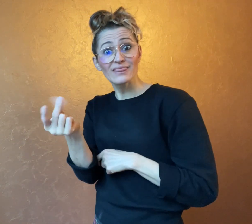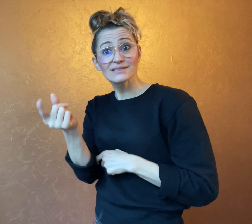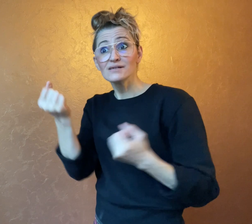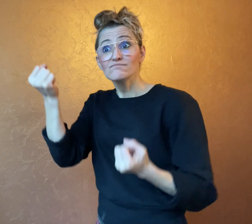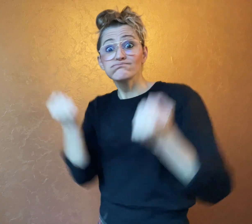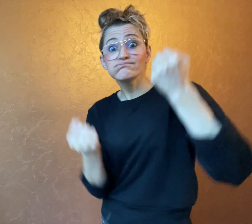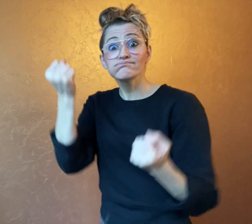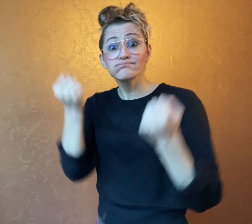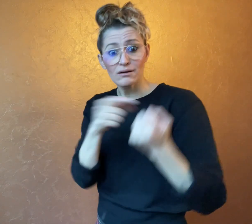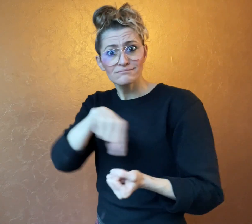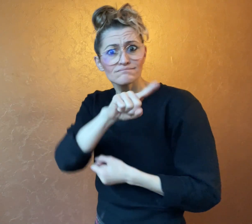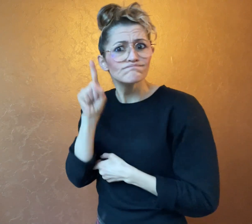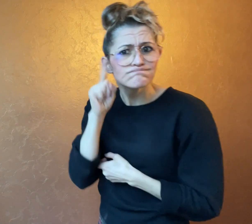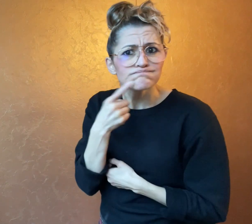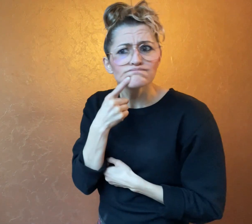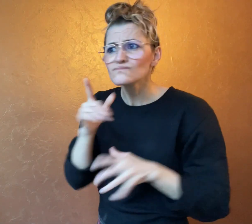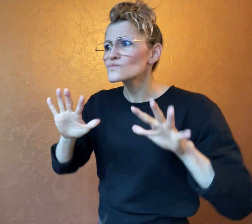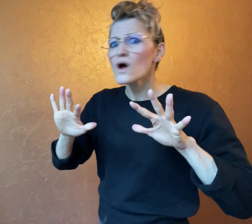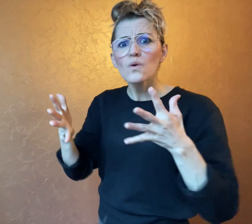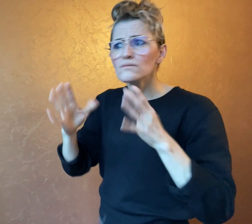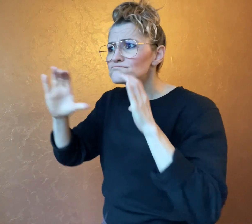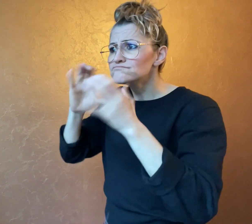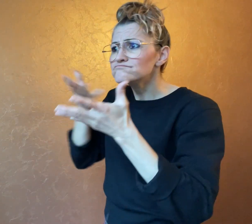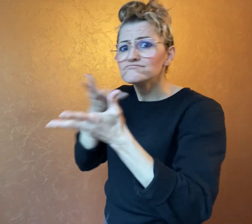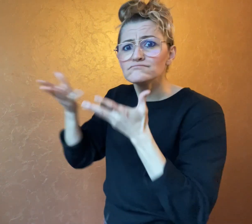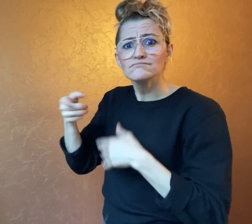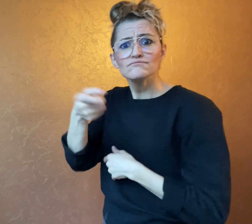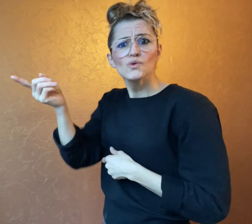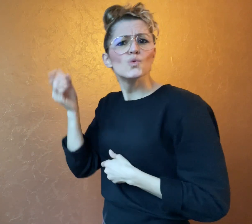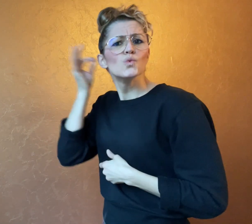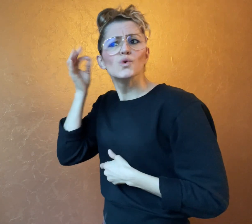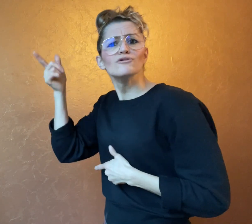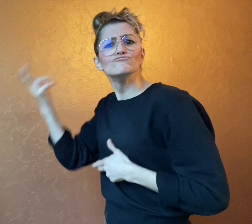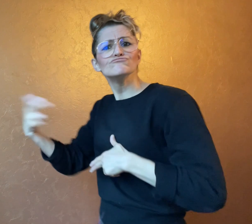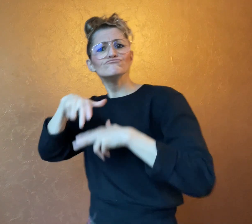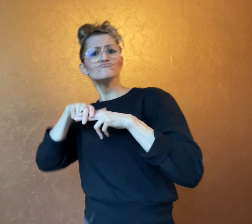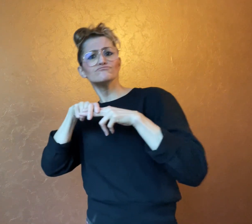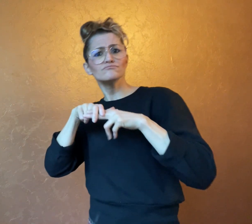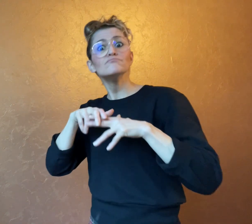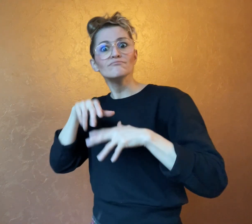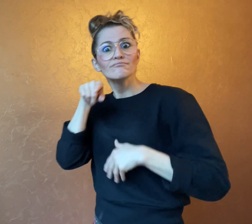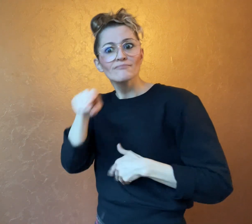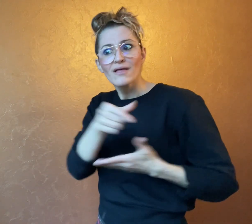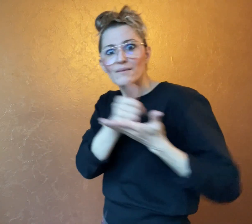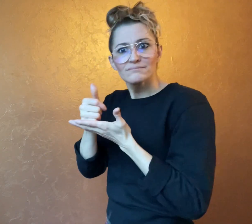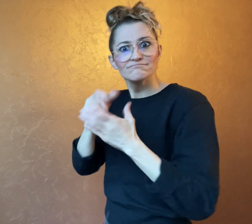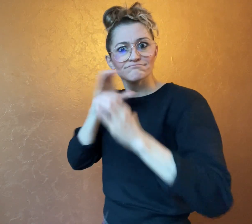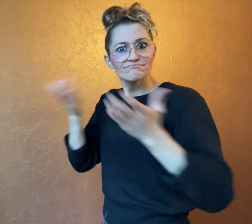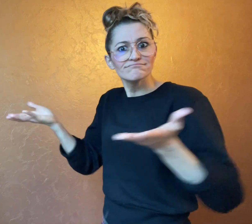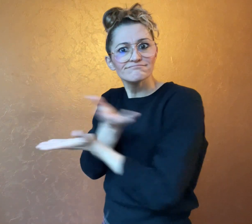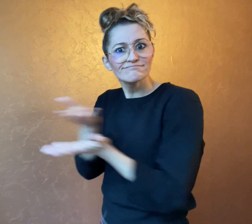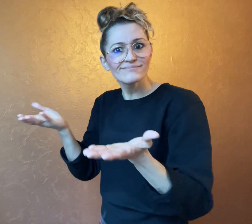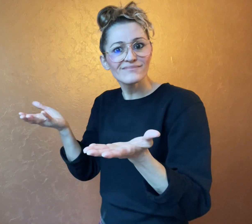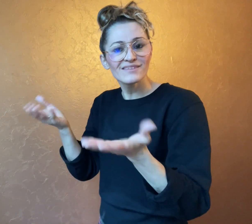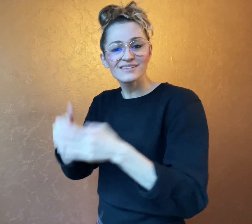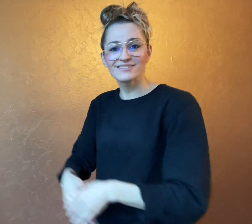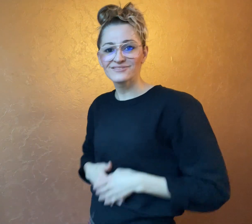taxi drivers communicate with their hearing customers.